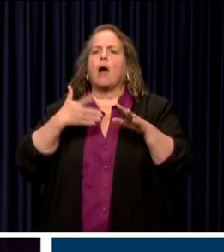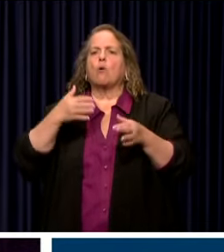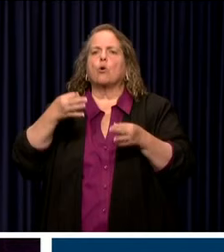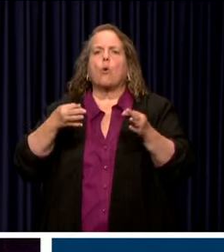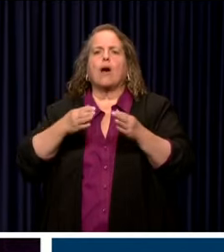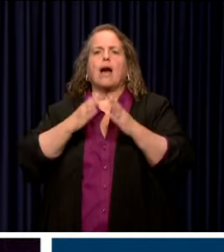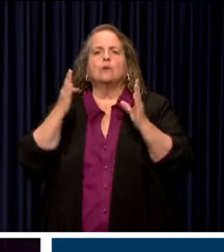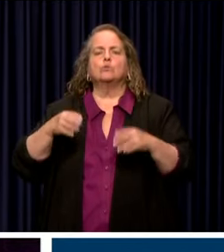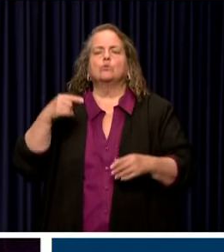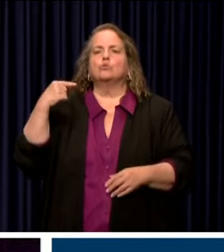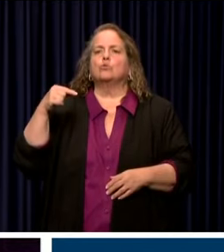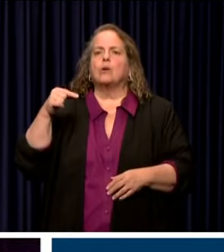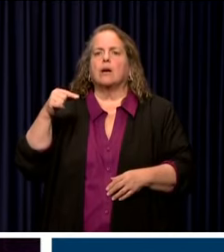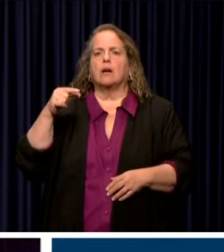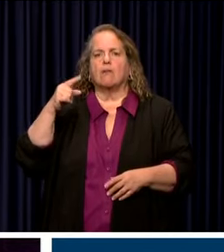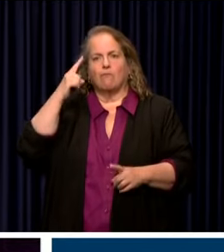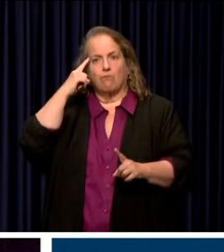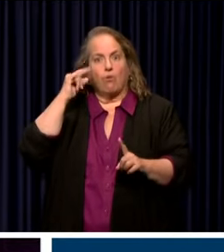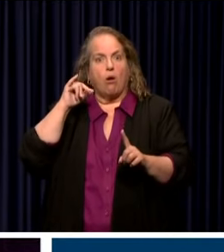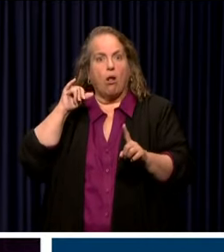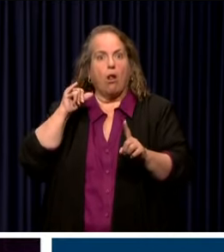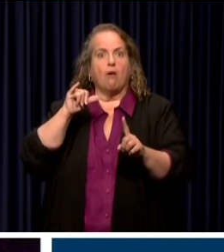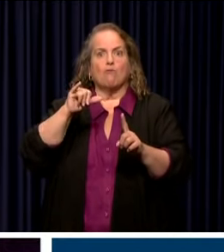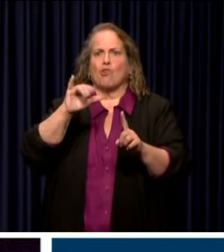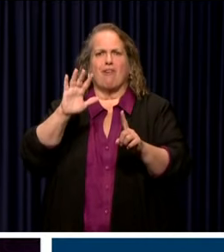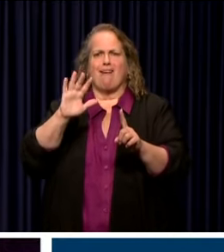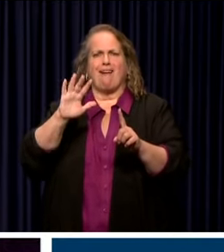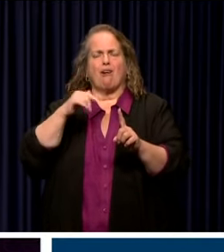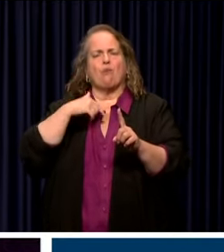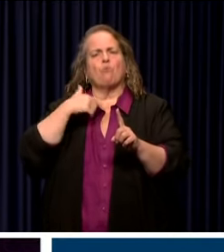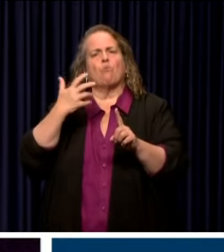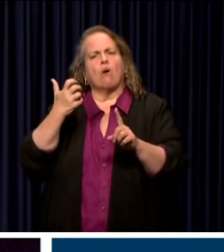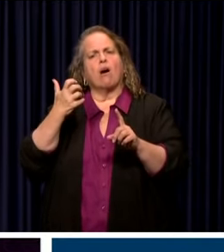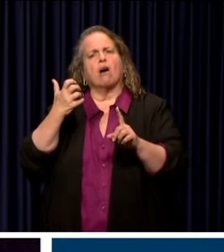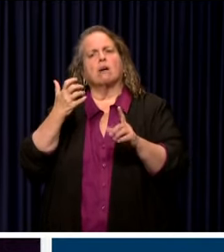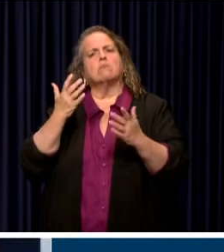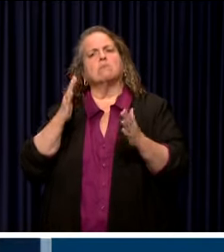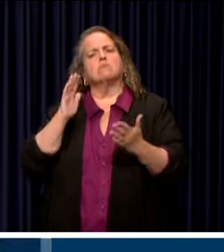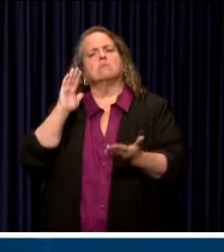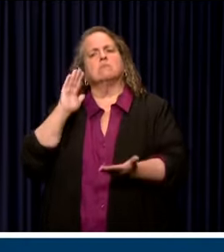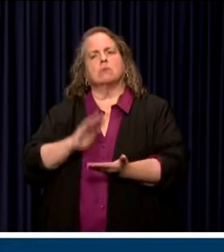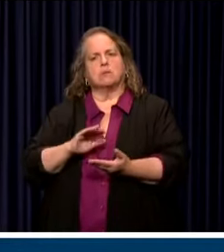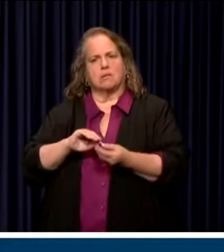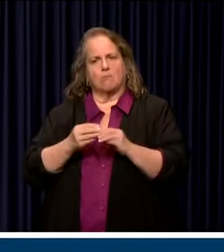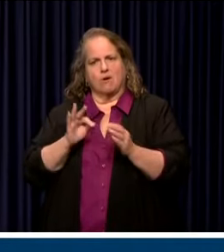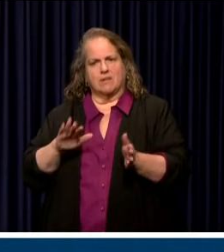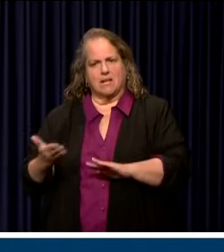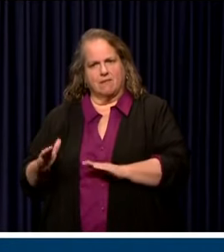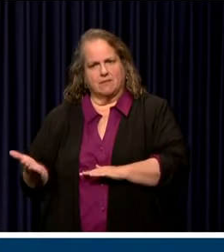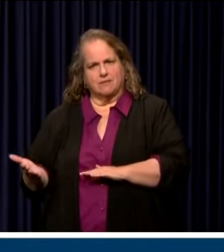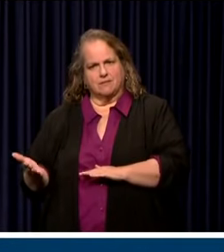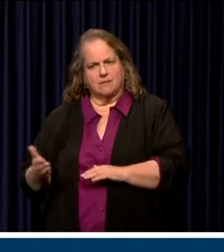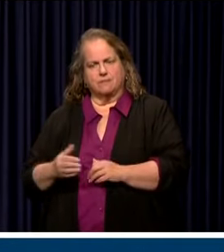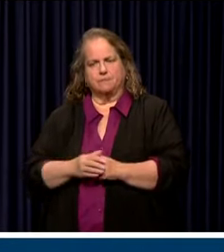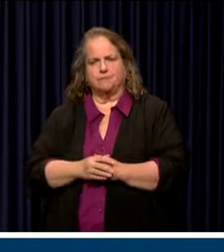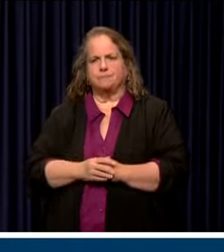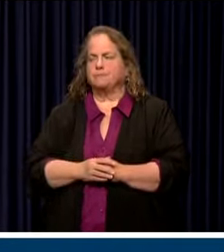THE GOOD NEWS TODAY IS WE'RE REPORTING 177 NEW CASES OF THE